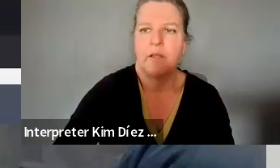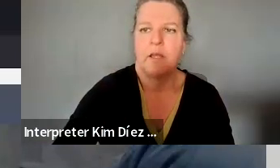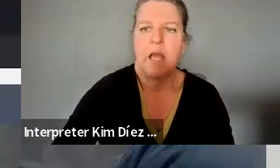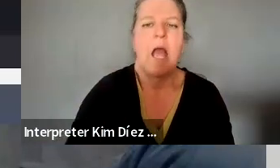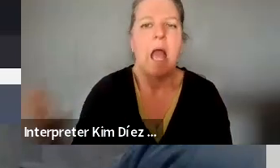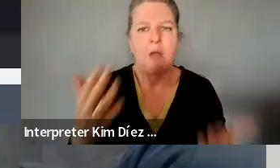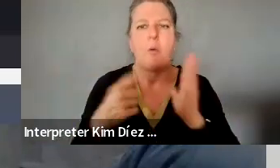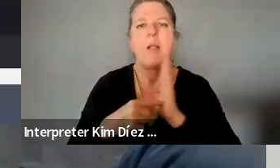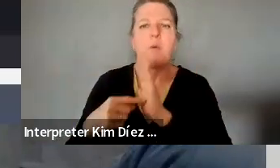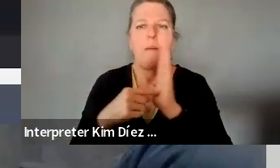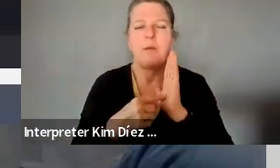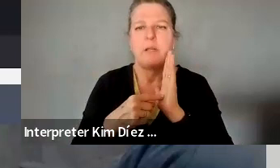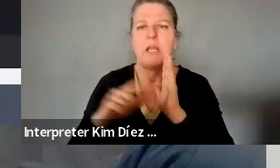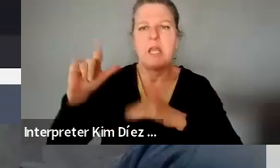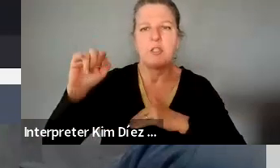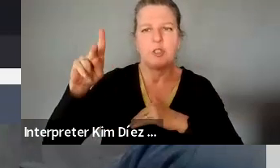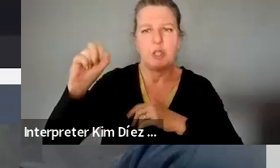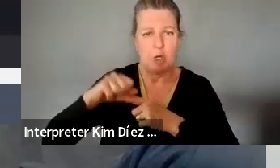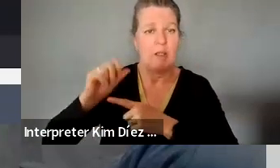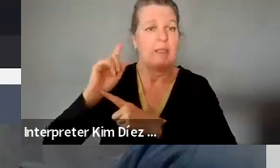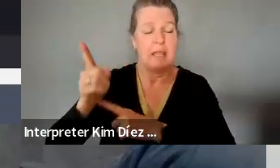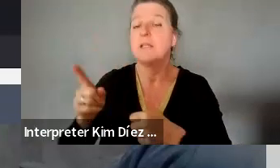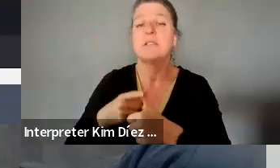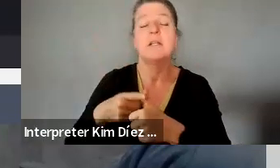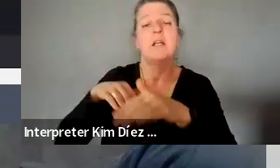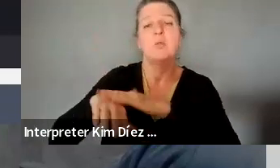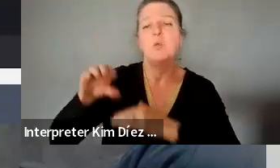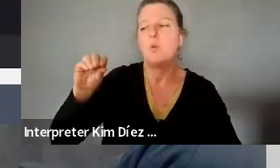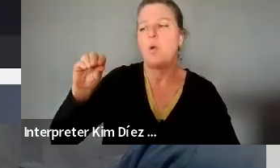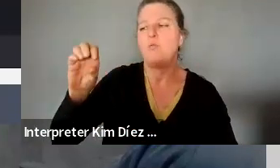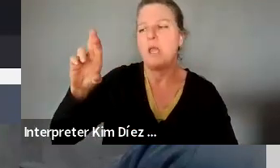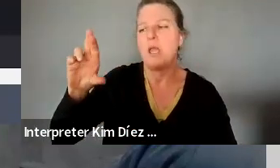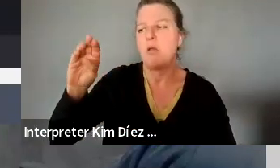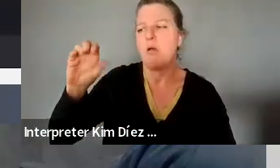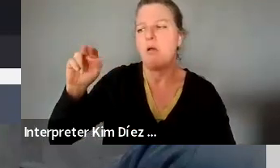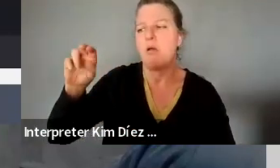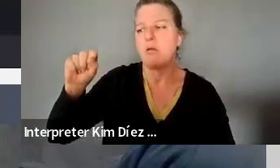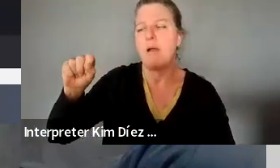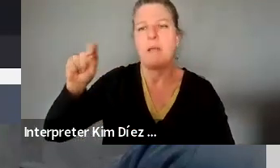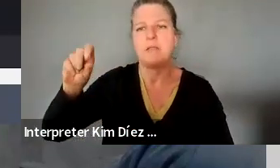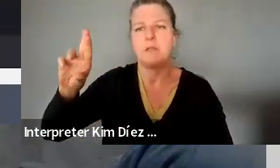is just go to OERCommons.org and if you haven't already made an account,